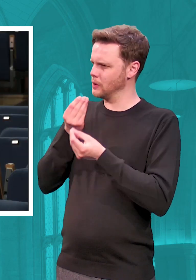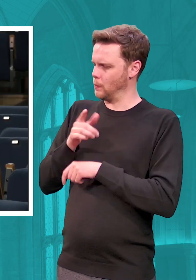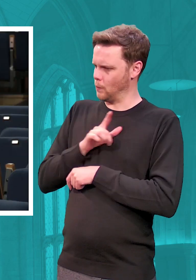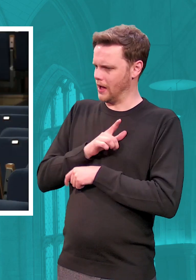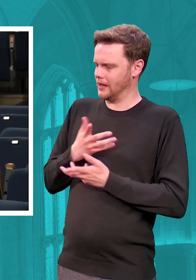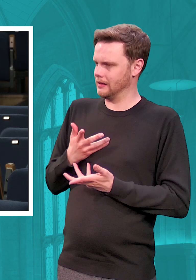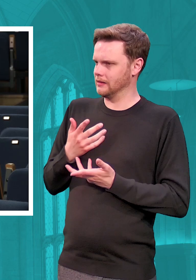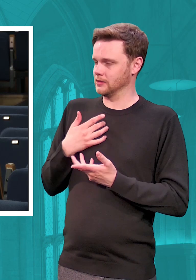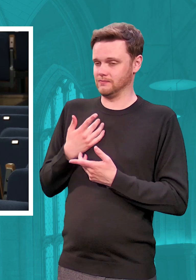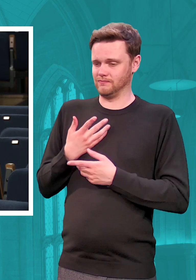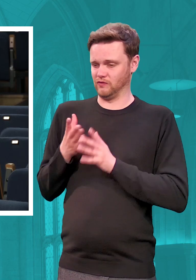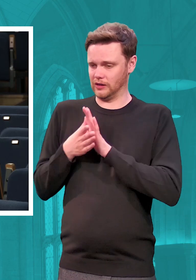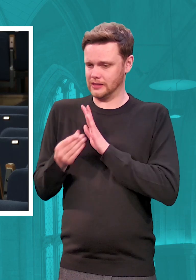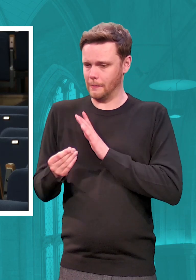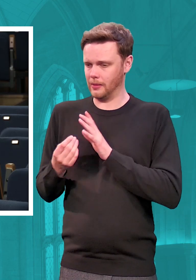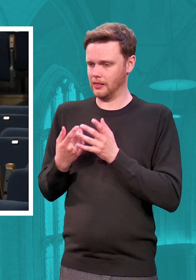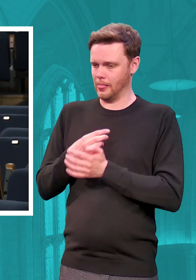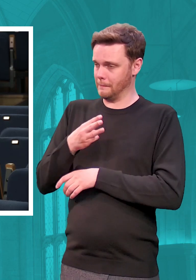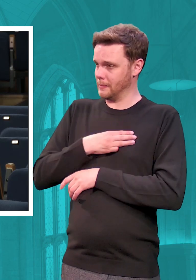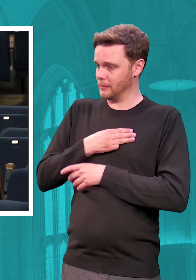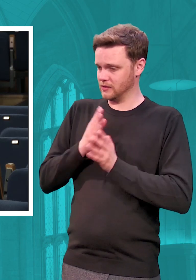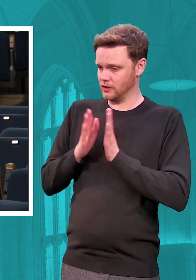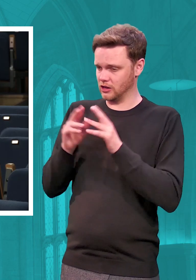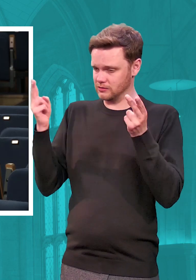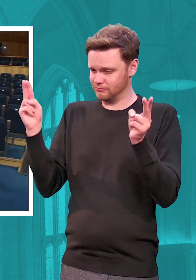membership of the church continues to decline, finances are under strain,